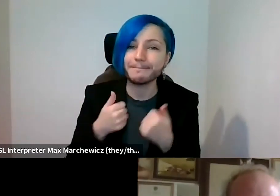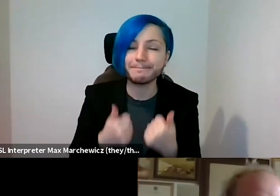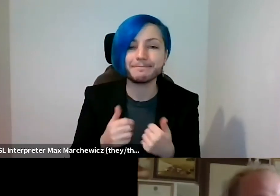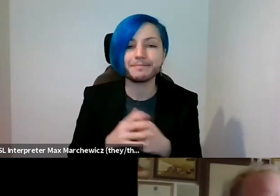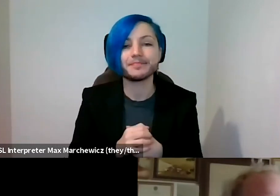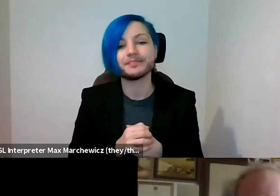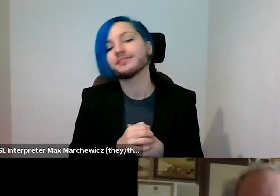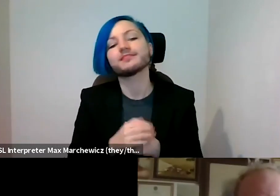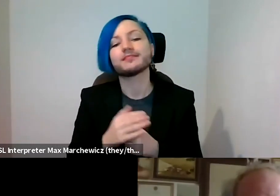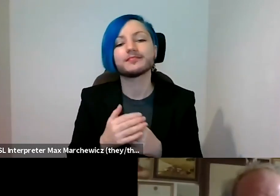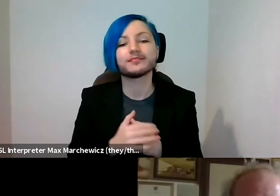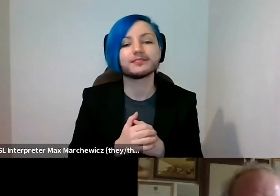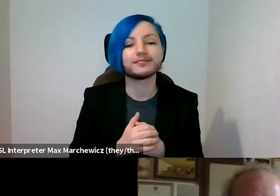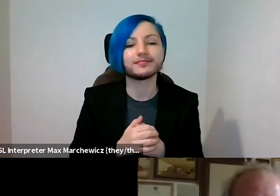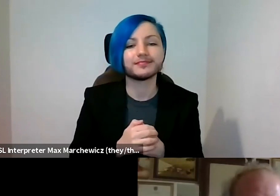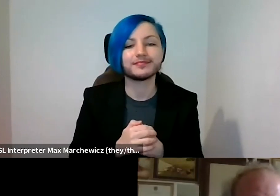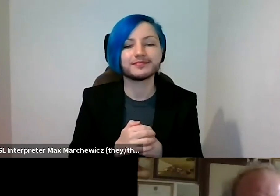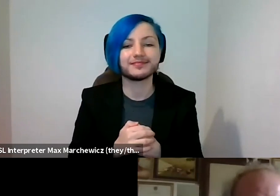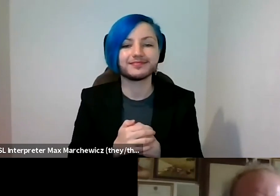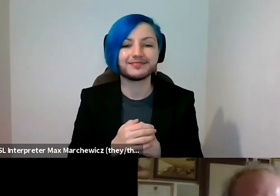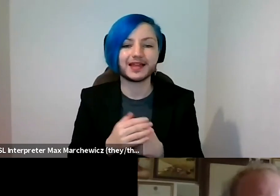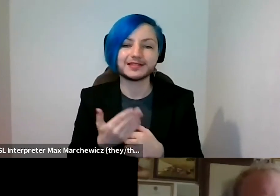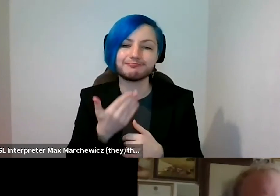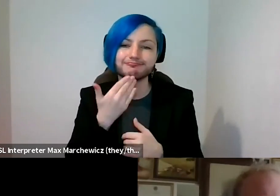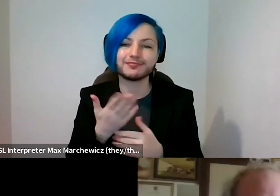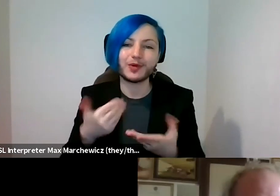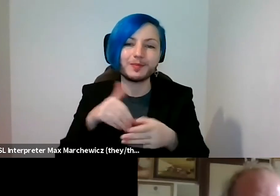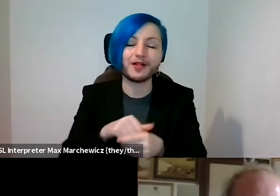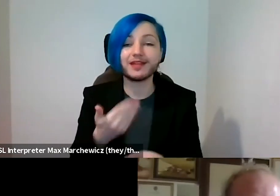and yeah, just getting involved today, and yeah, many thanks to Max as well